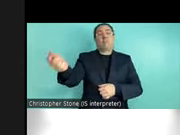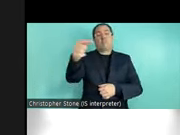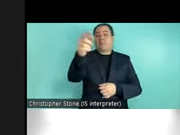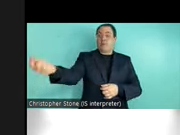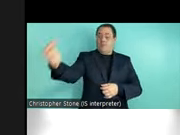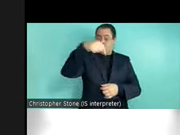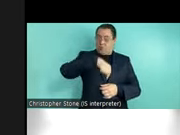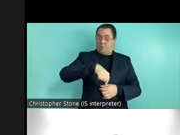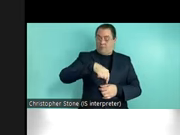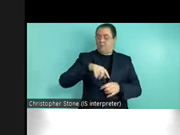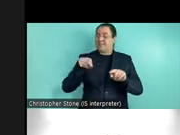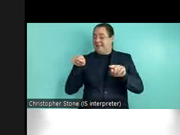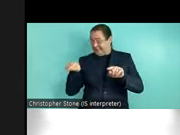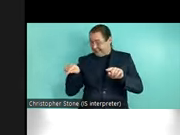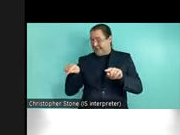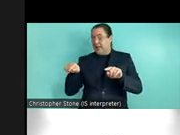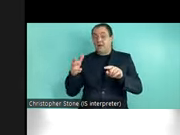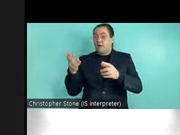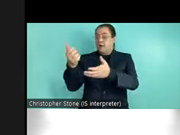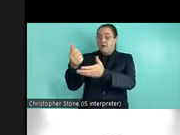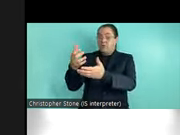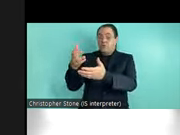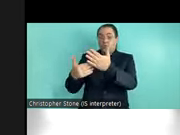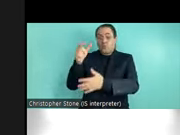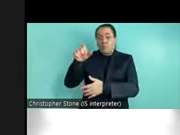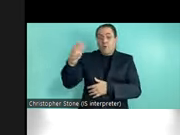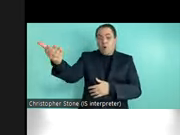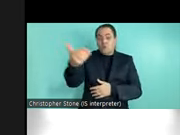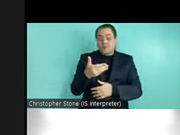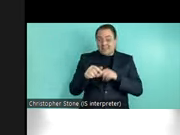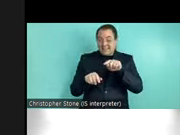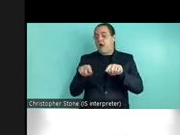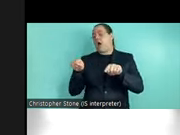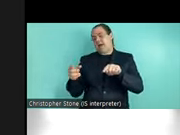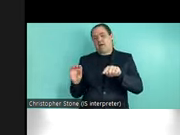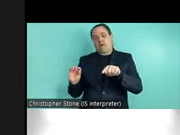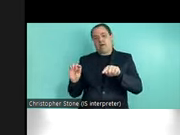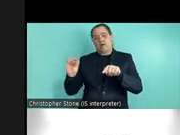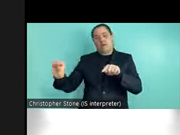to understand the ambition and understand how important to this agenda is to us.